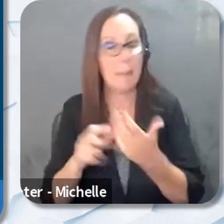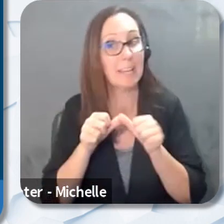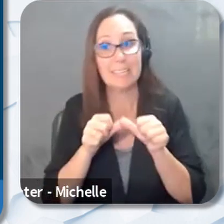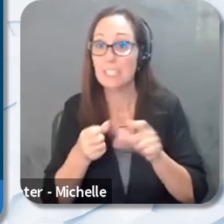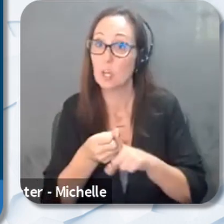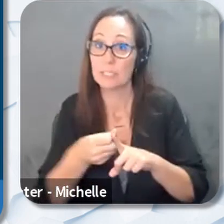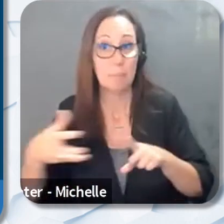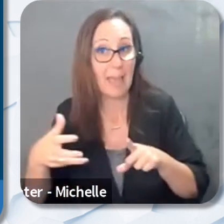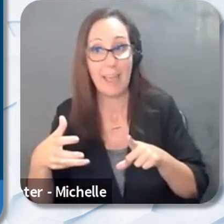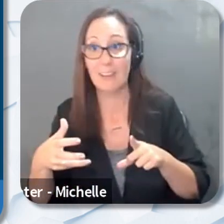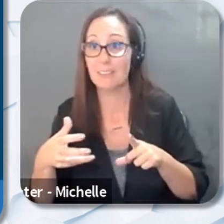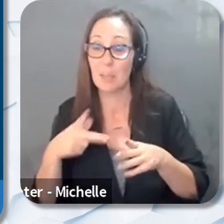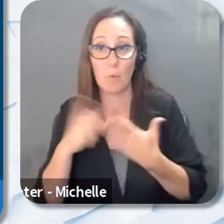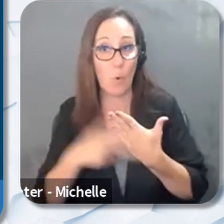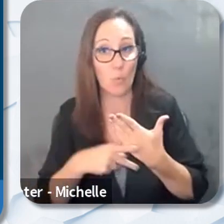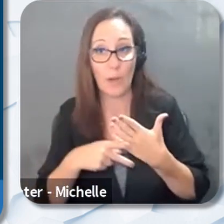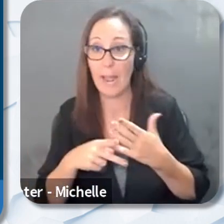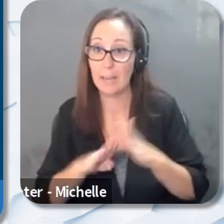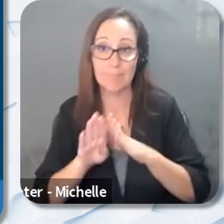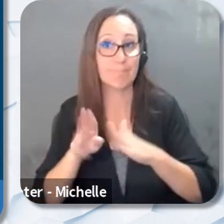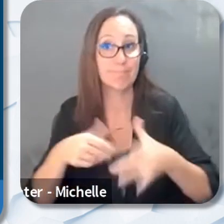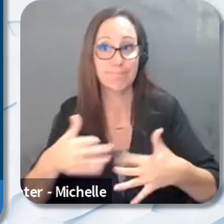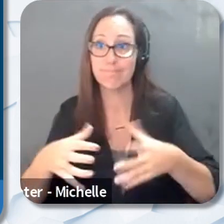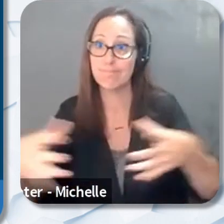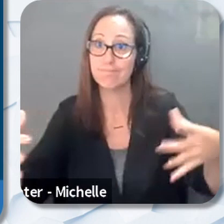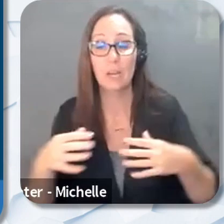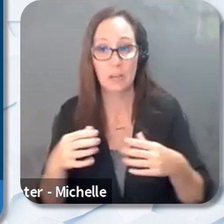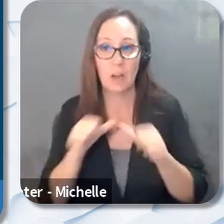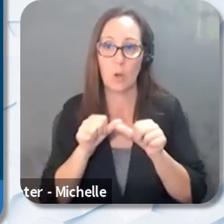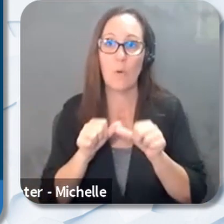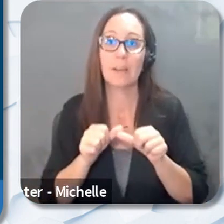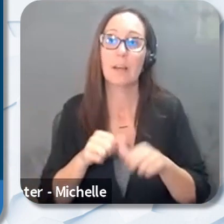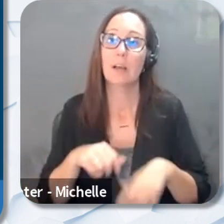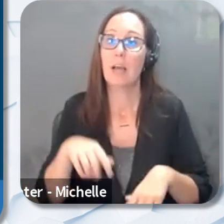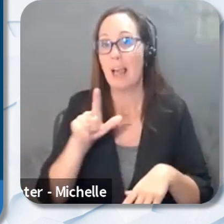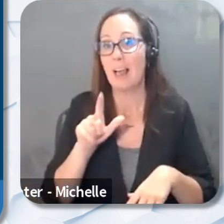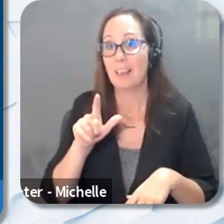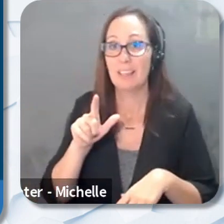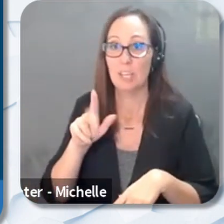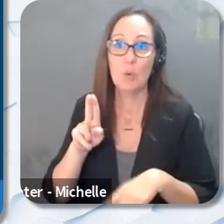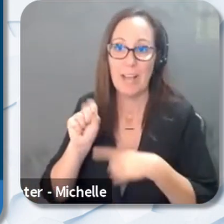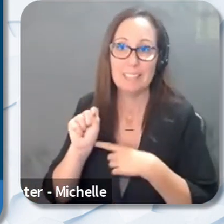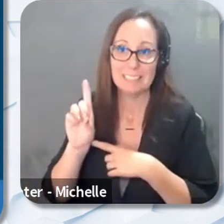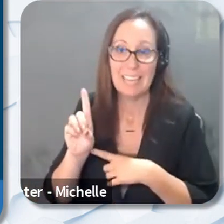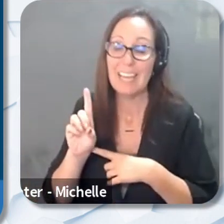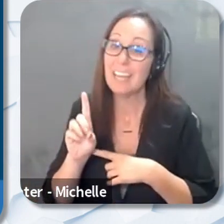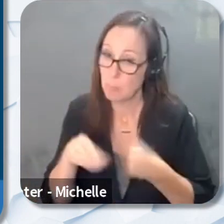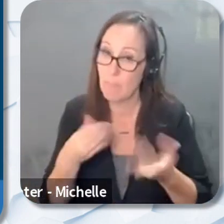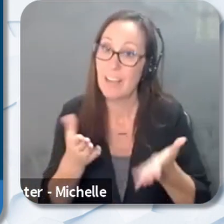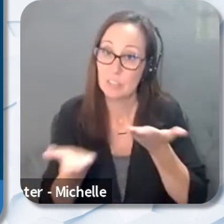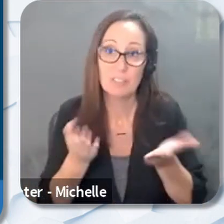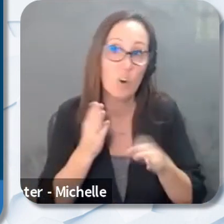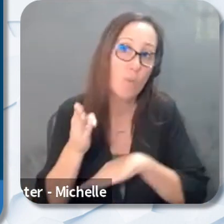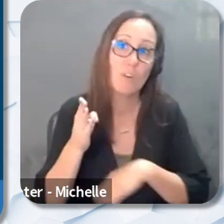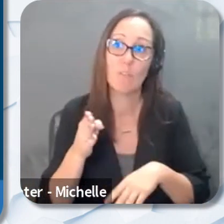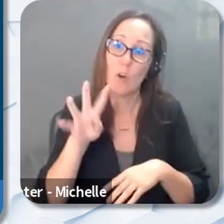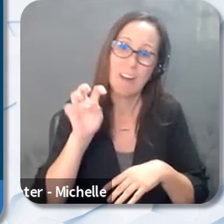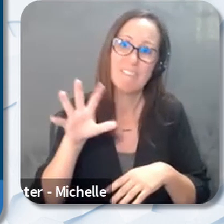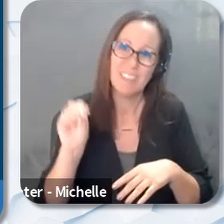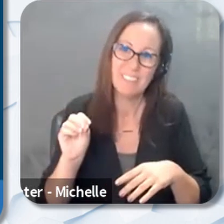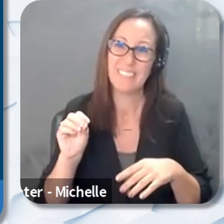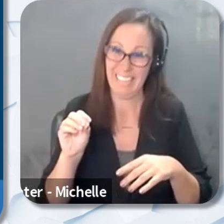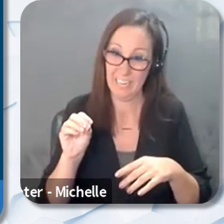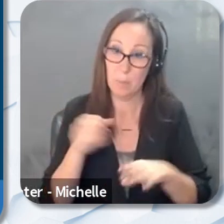the program on an ongoing basis. Oh USD provide services to over 450 preschool tk learners in